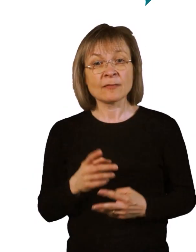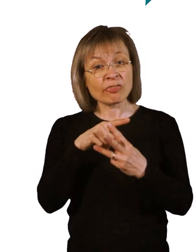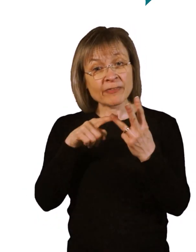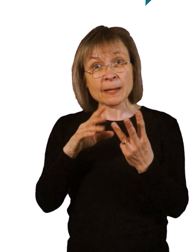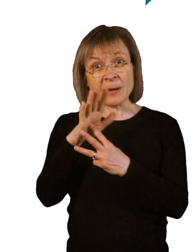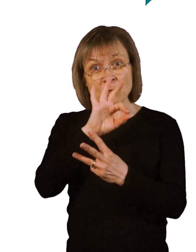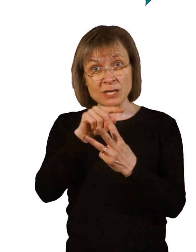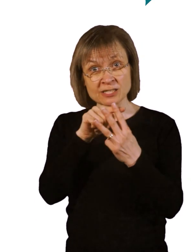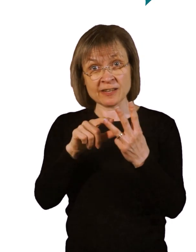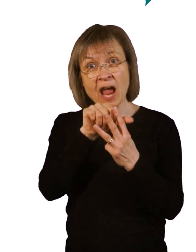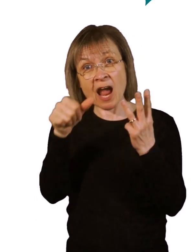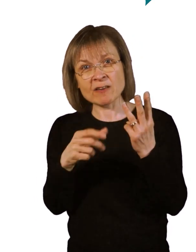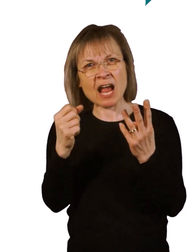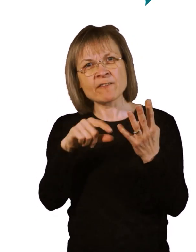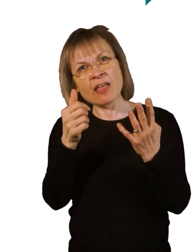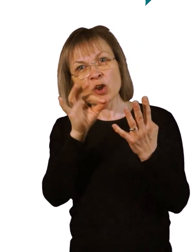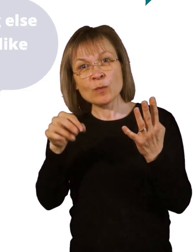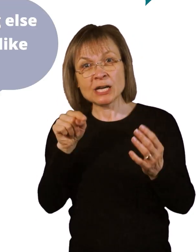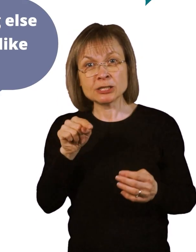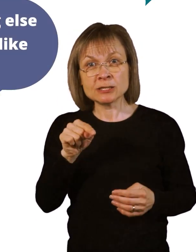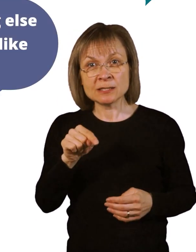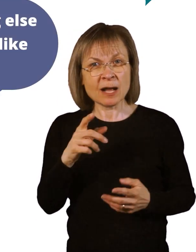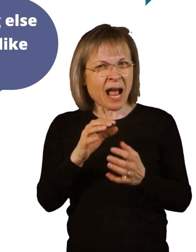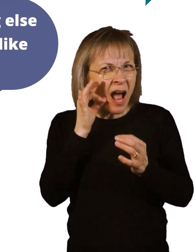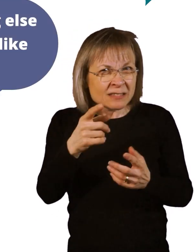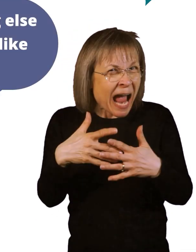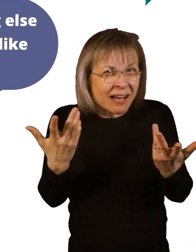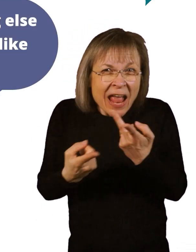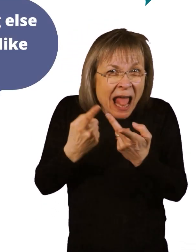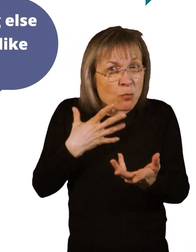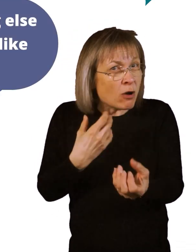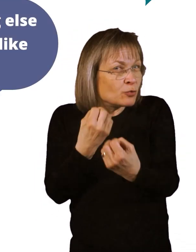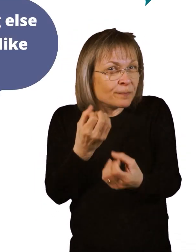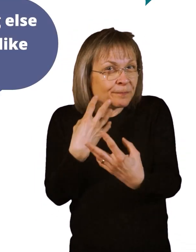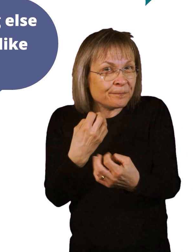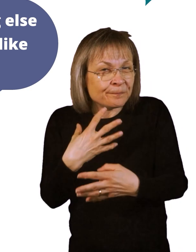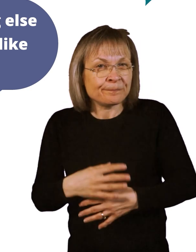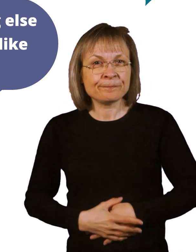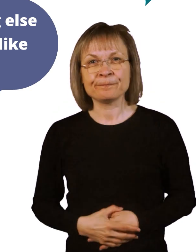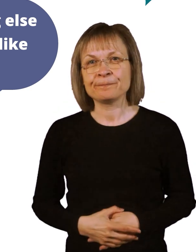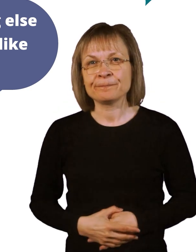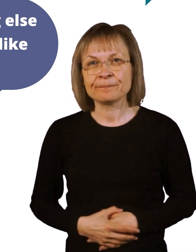After our three main questions, there is a follow-up question which asks if there is anything else that you would like to tell us.